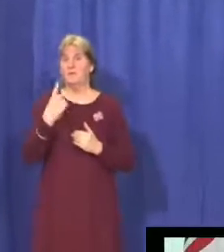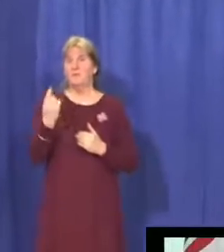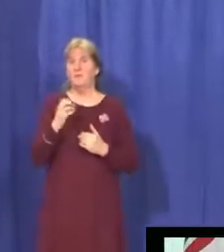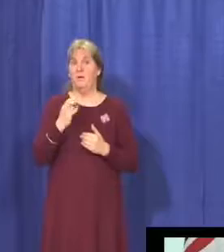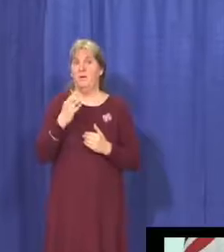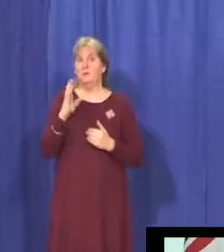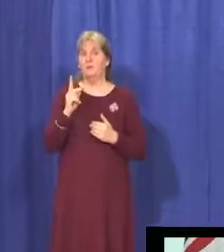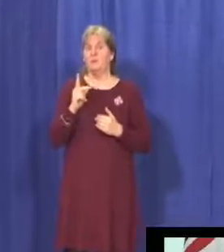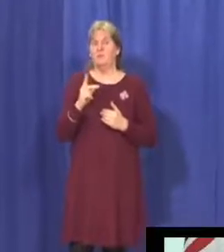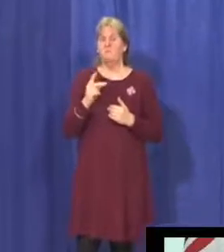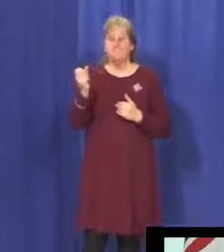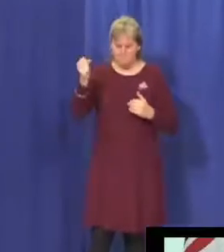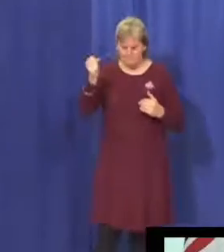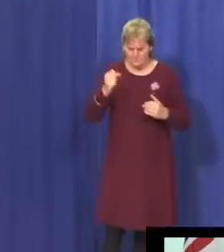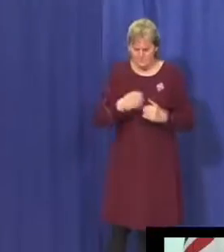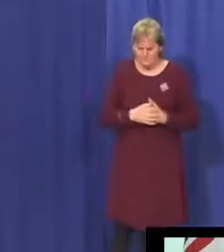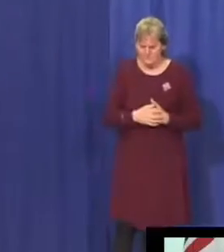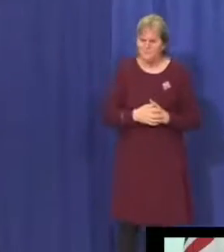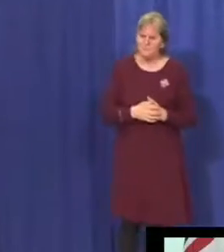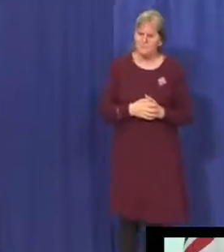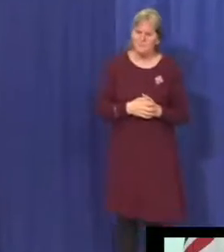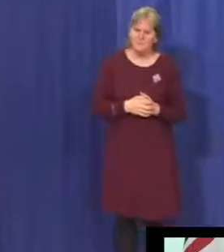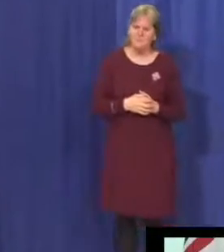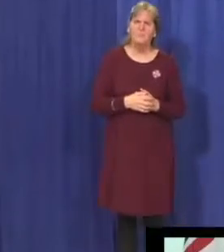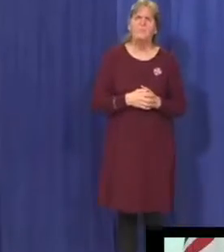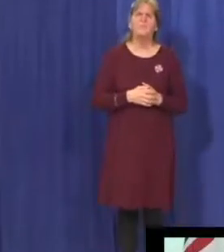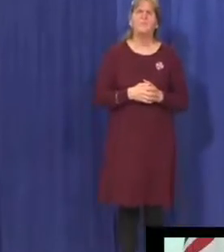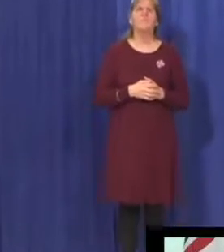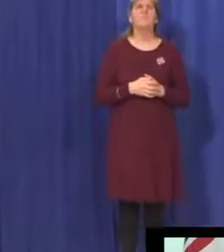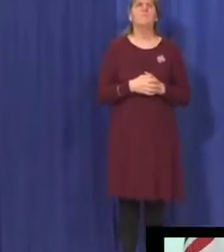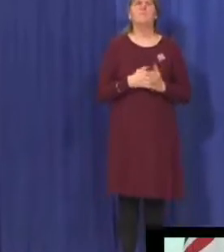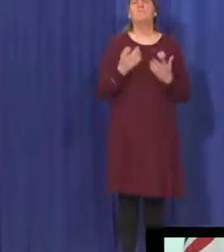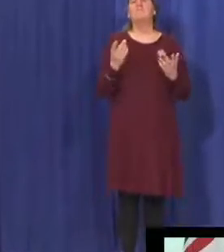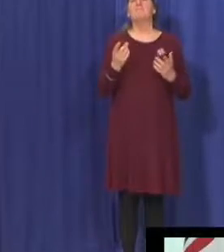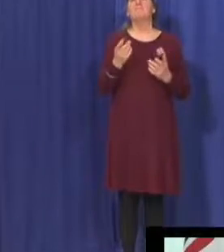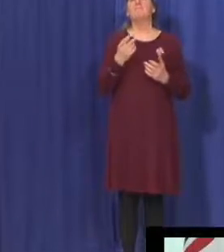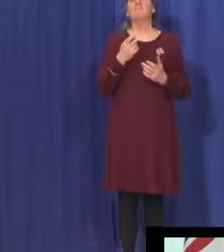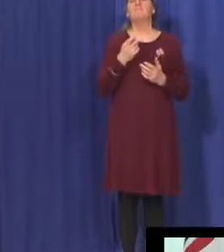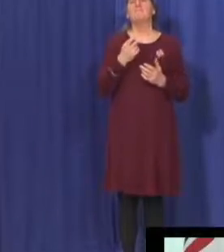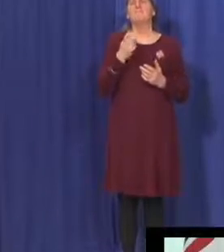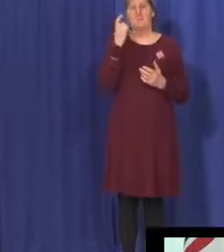Follow-up? Reporter: Maybe, I am just